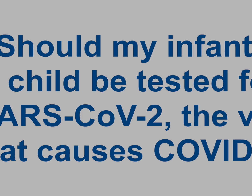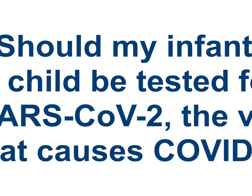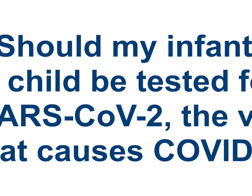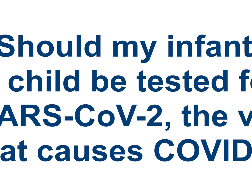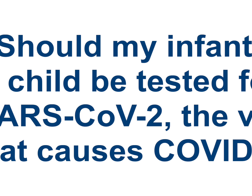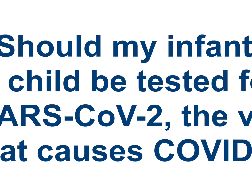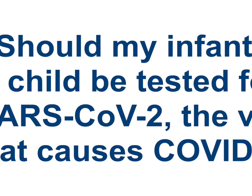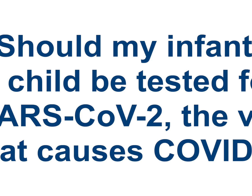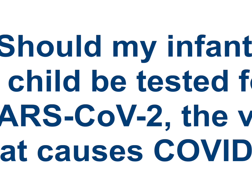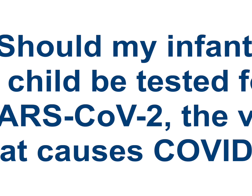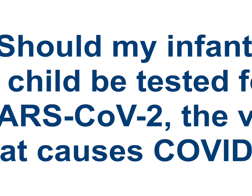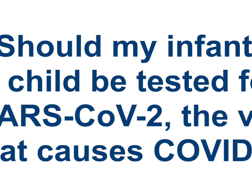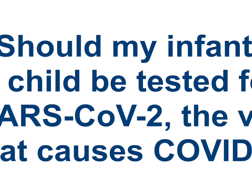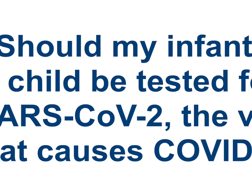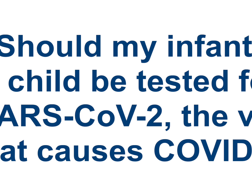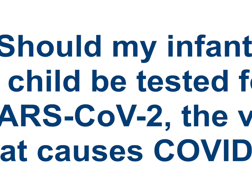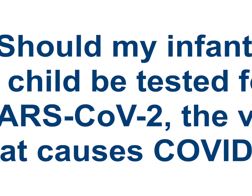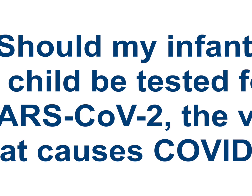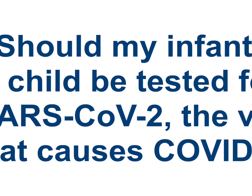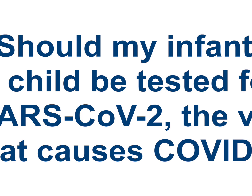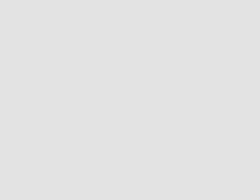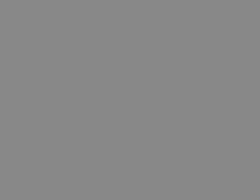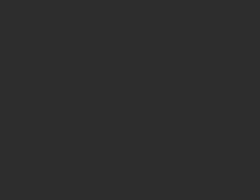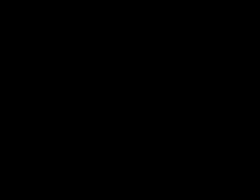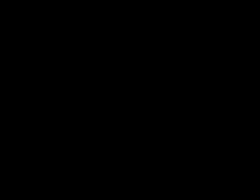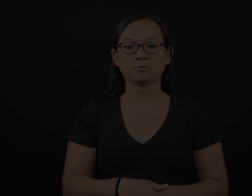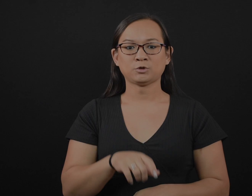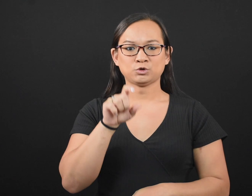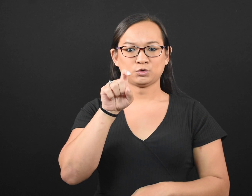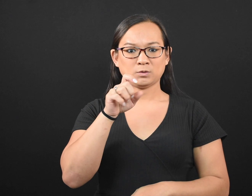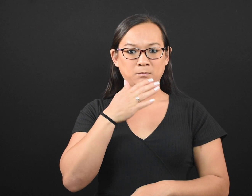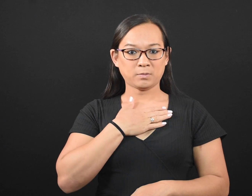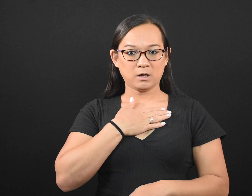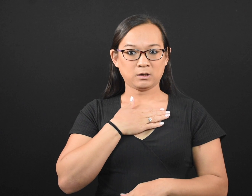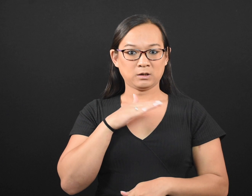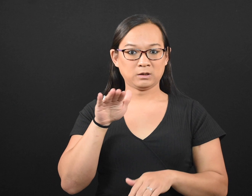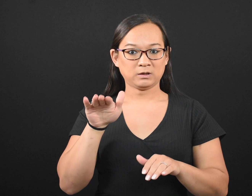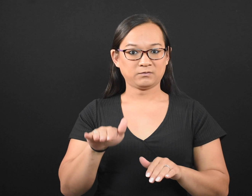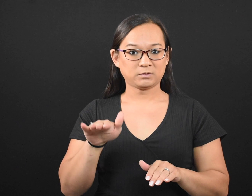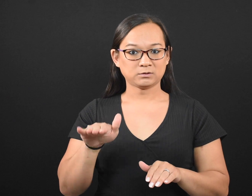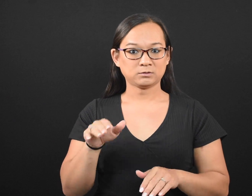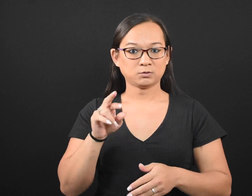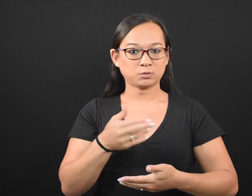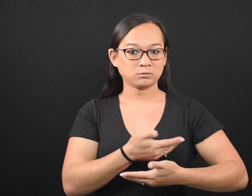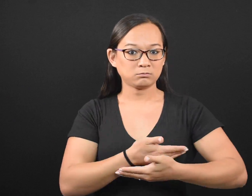providers or anyone in your family gets sick. ● Should my infant or child be tested for